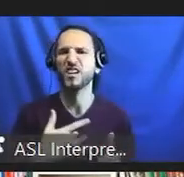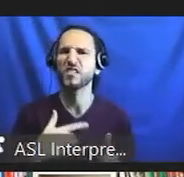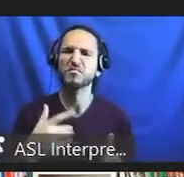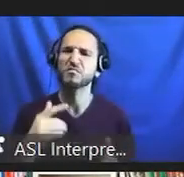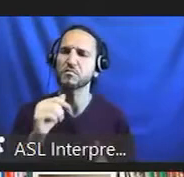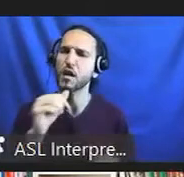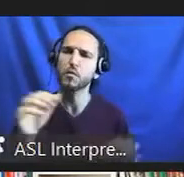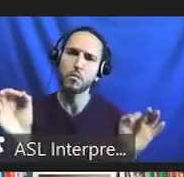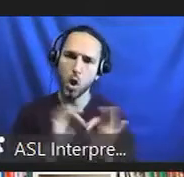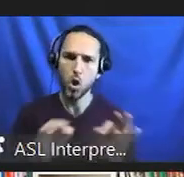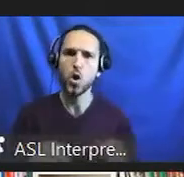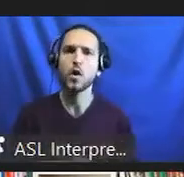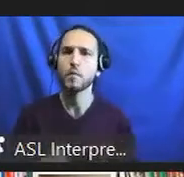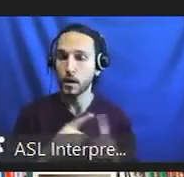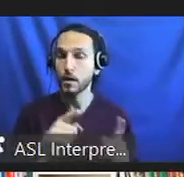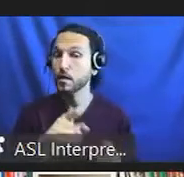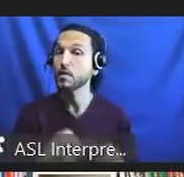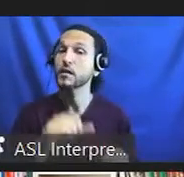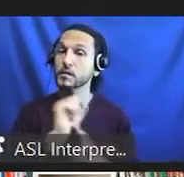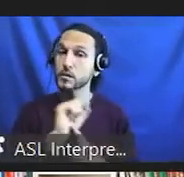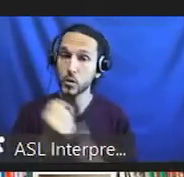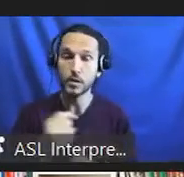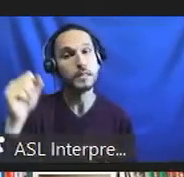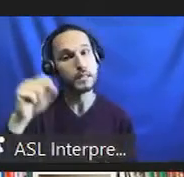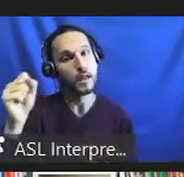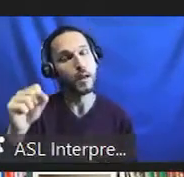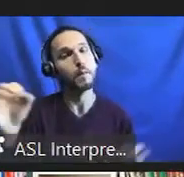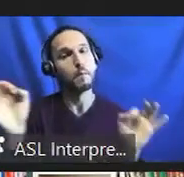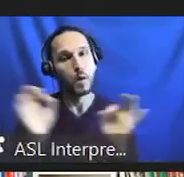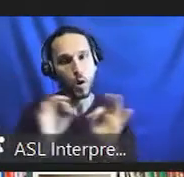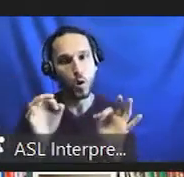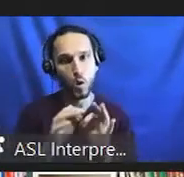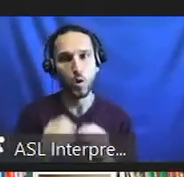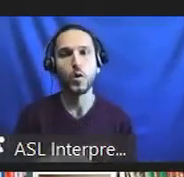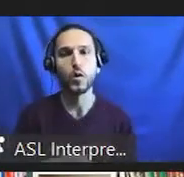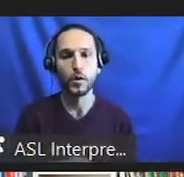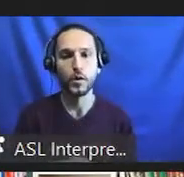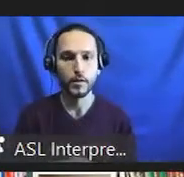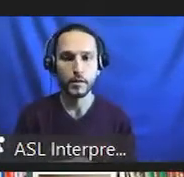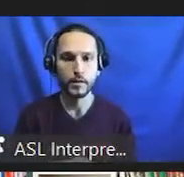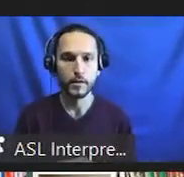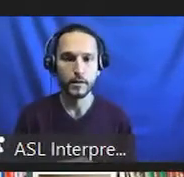But in this context, it does matter. If you are trying to provide an accommodation,